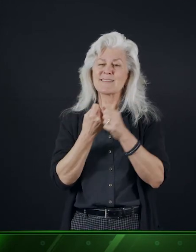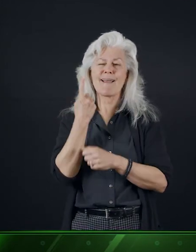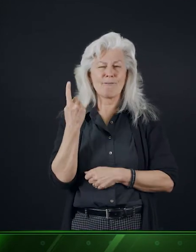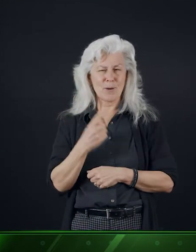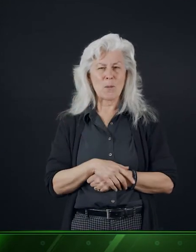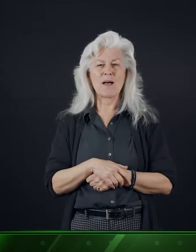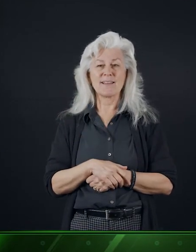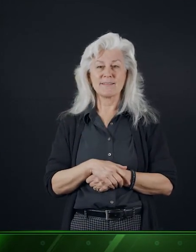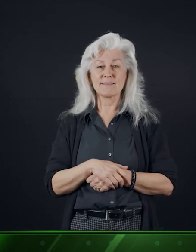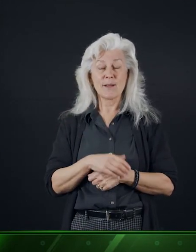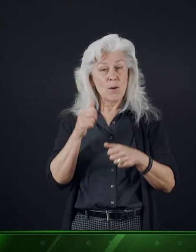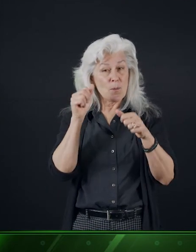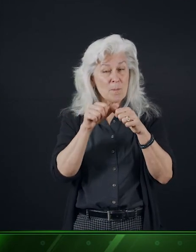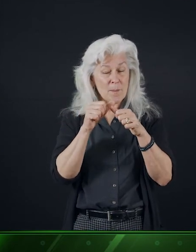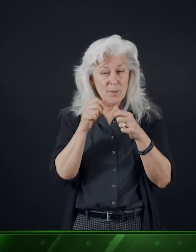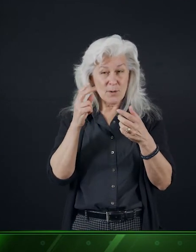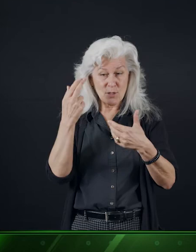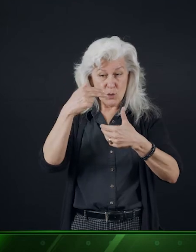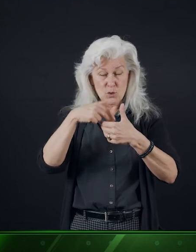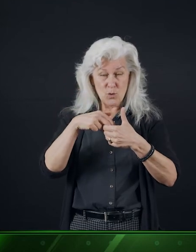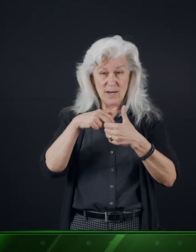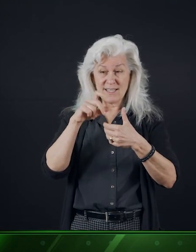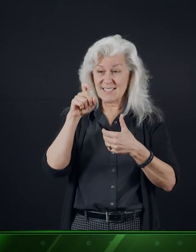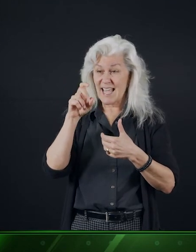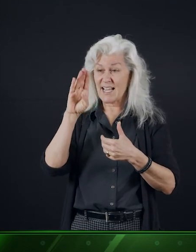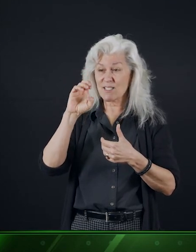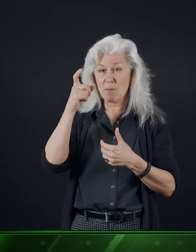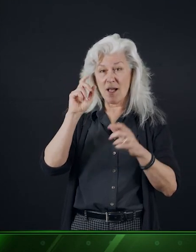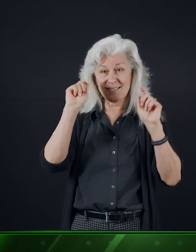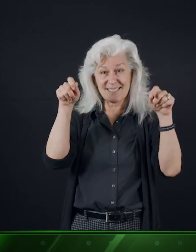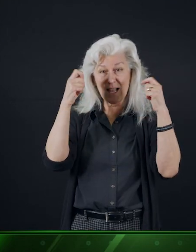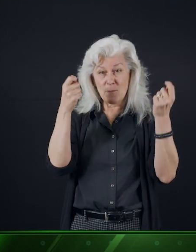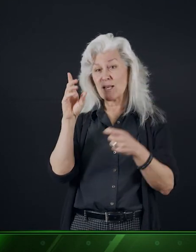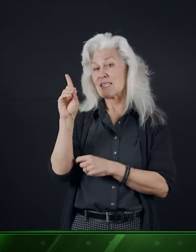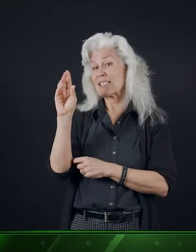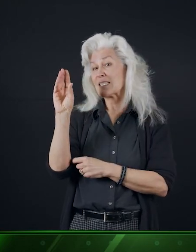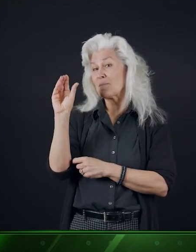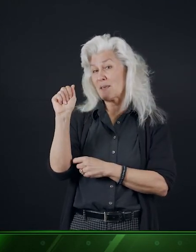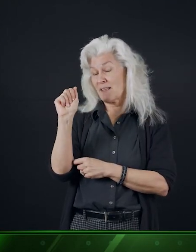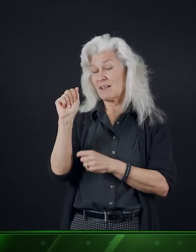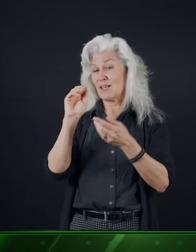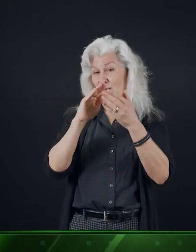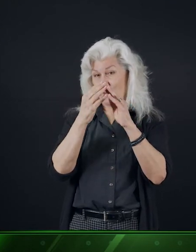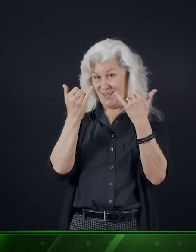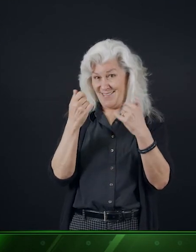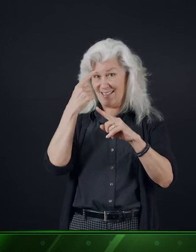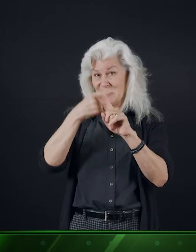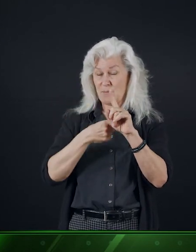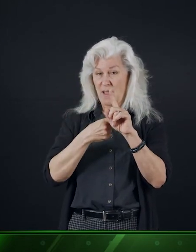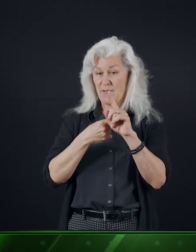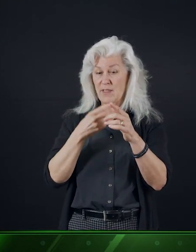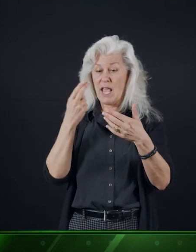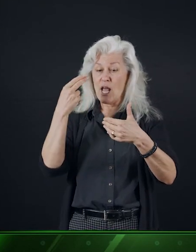Don't forget to join us as Xbox celebrates the disability community this month. Join the Xbox Accessibility Insiders League,